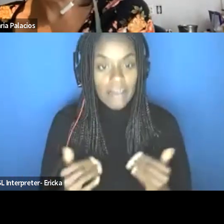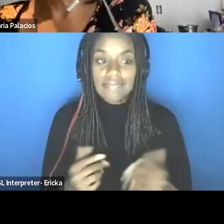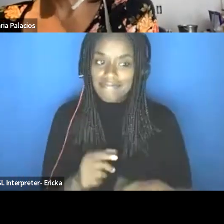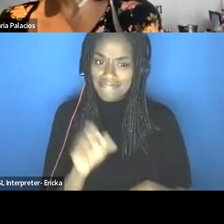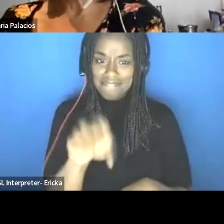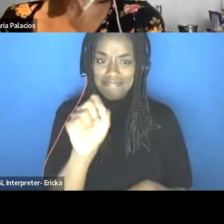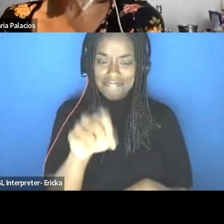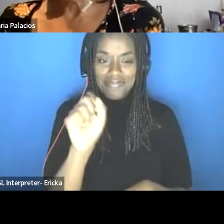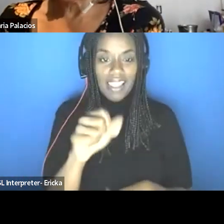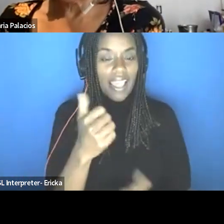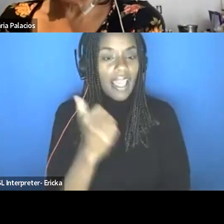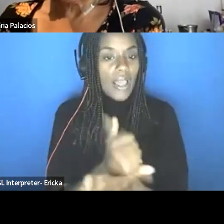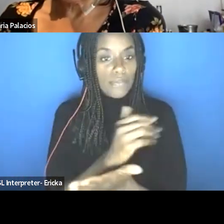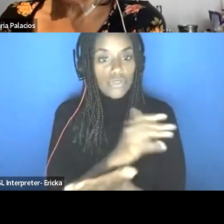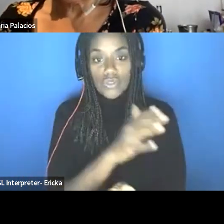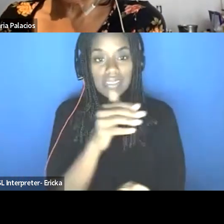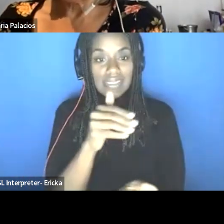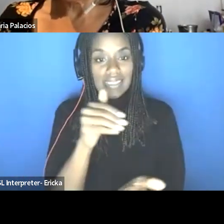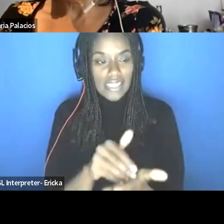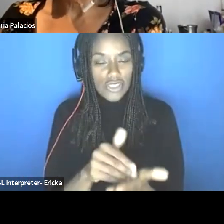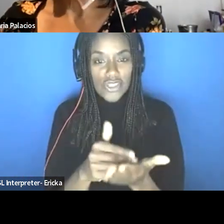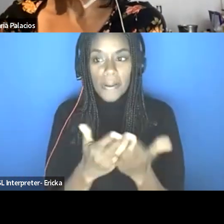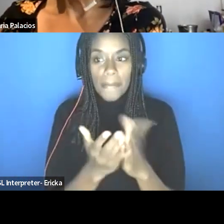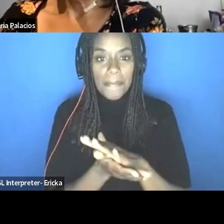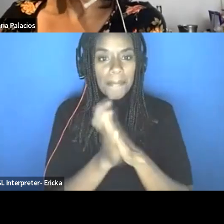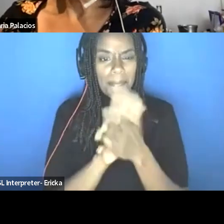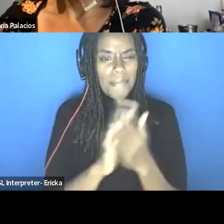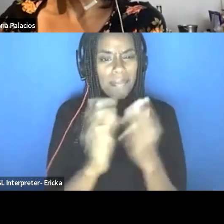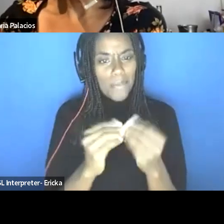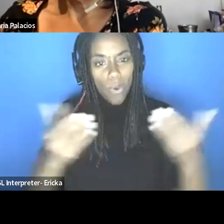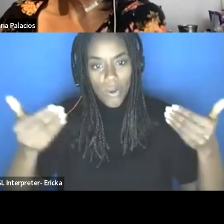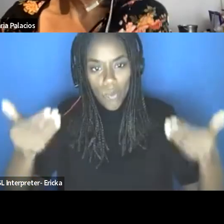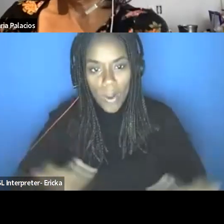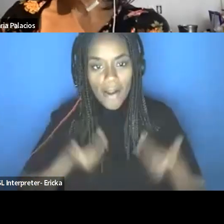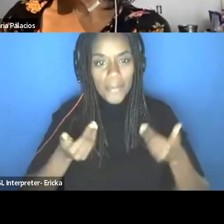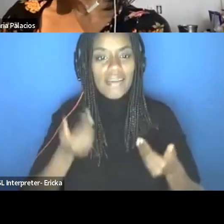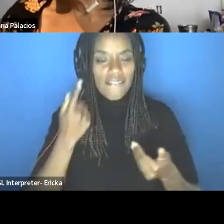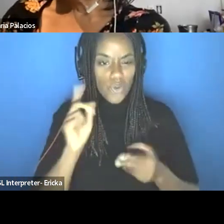It really does.